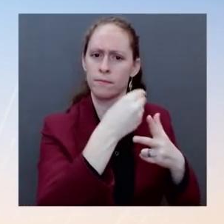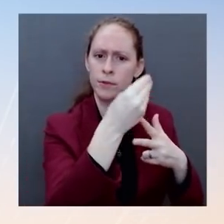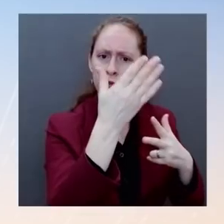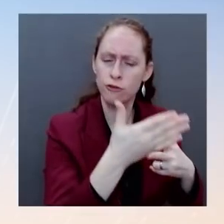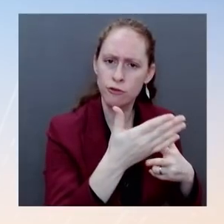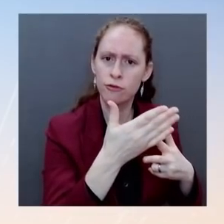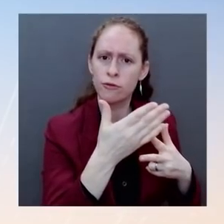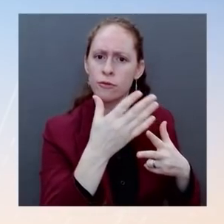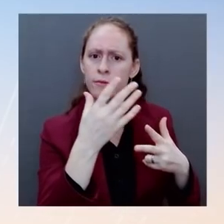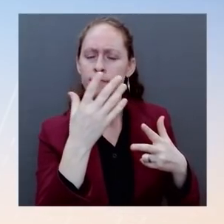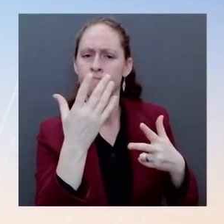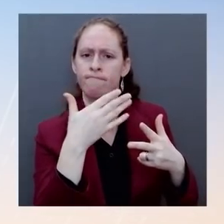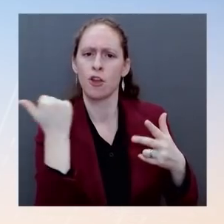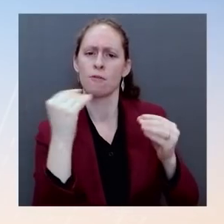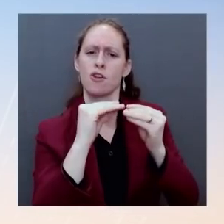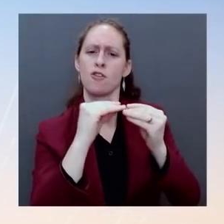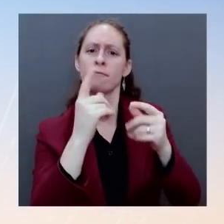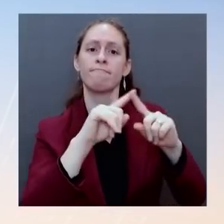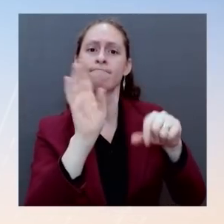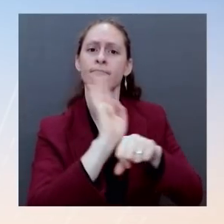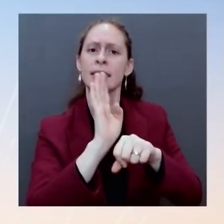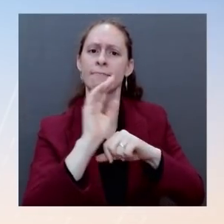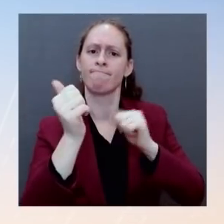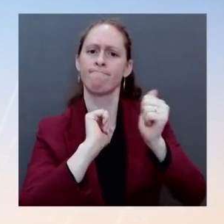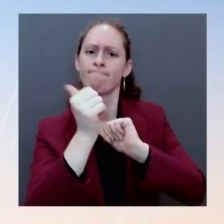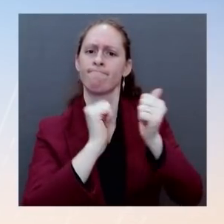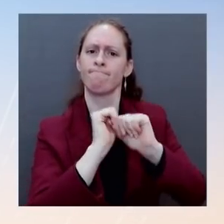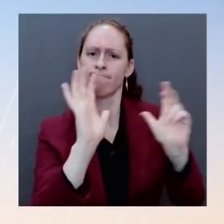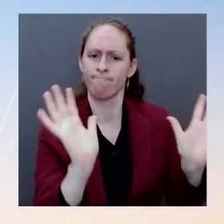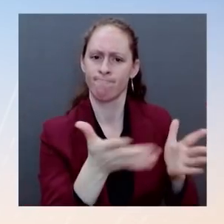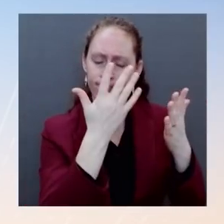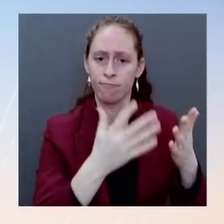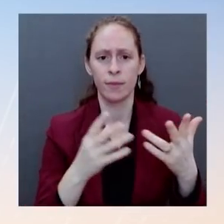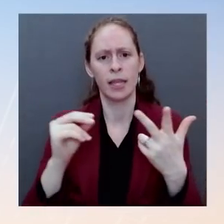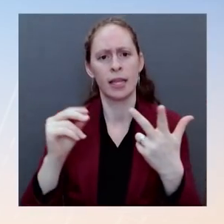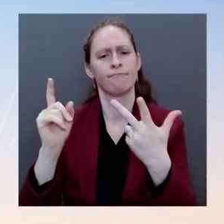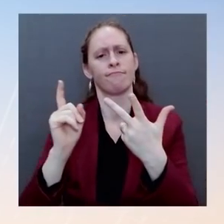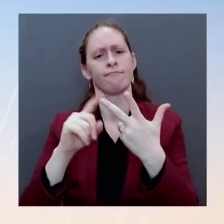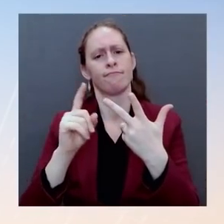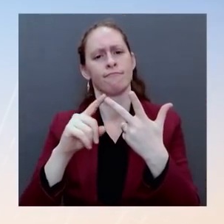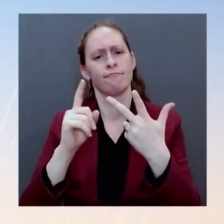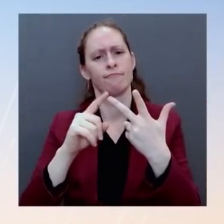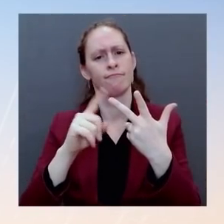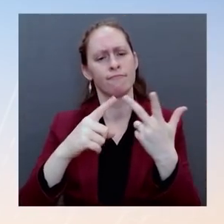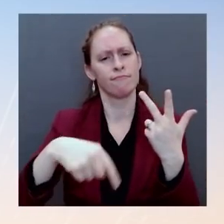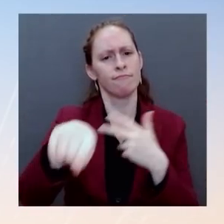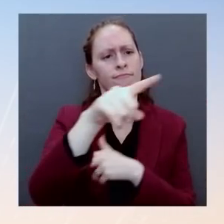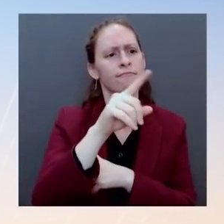And obviously, key elements of the Build Back Better framework go directly at that issue.